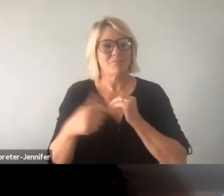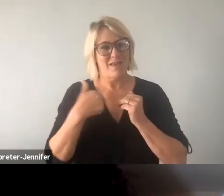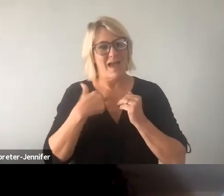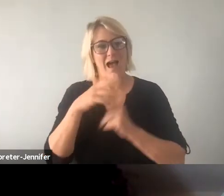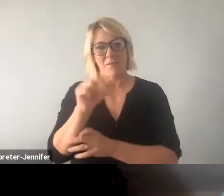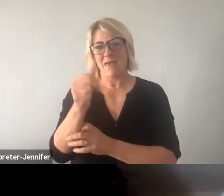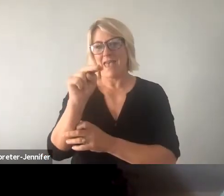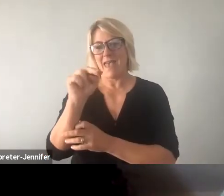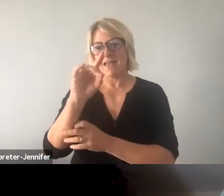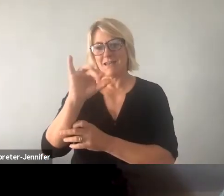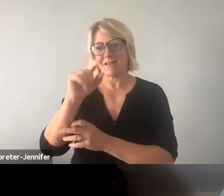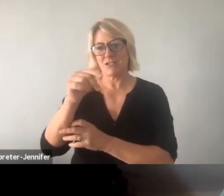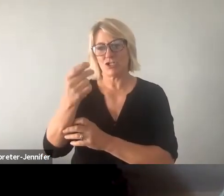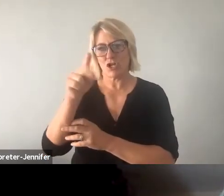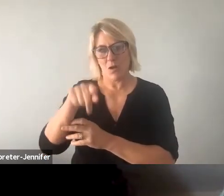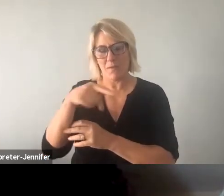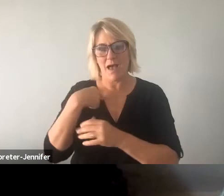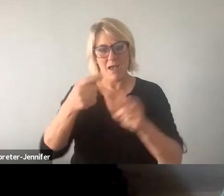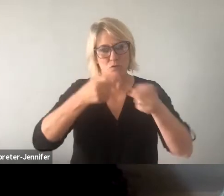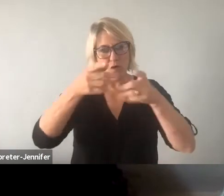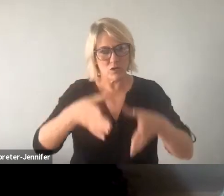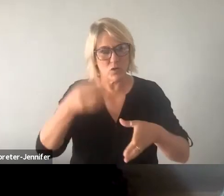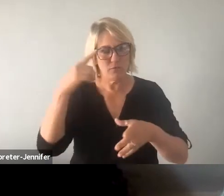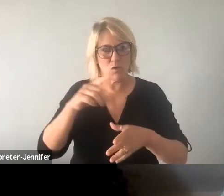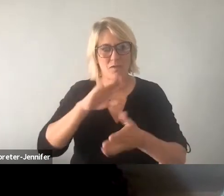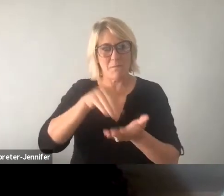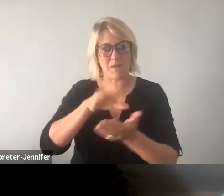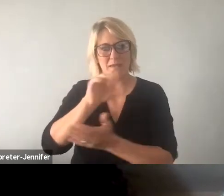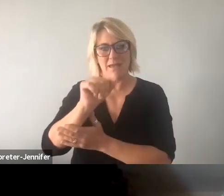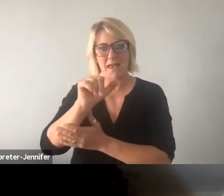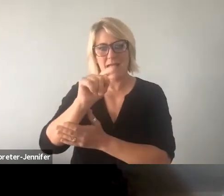mid Atlantic center. Anne and Nancy, take it away » Anne: Thank you, so much. We